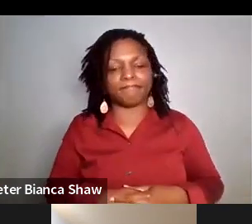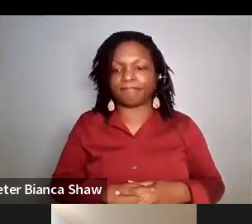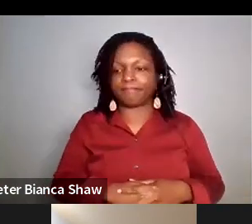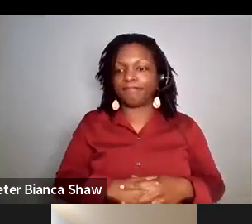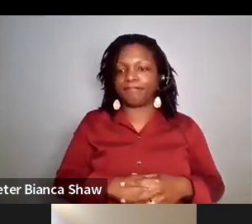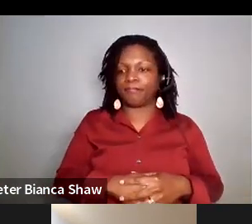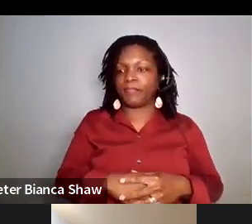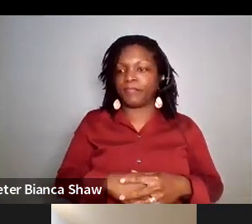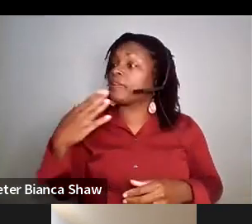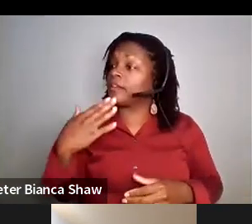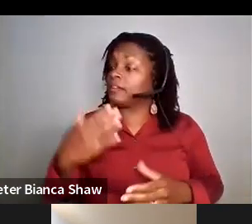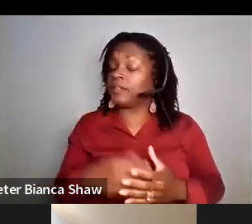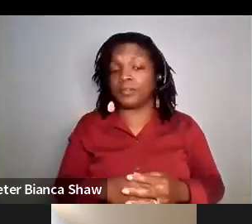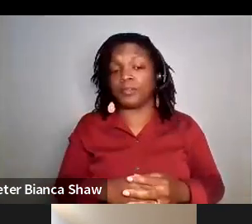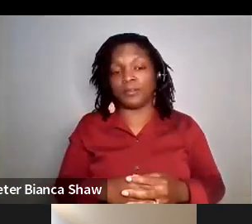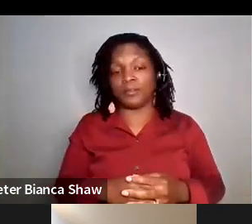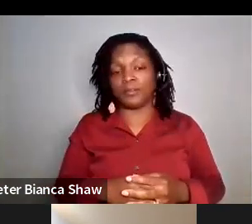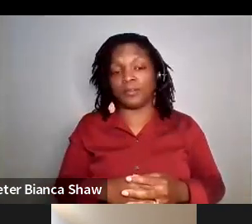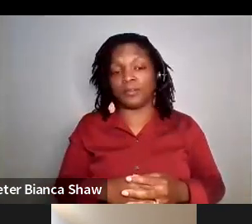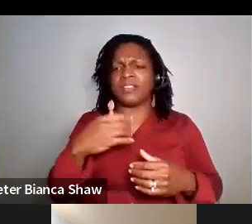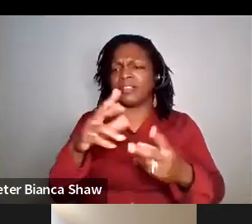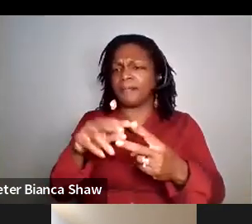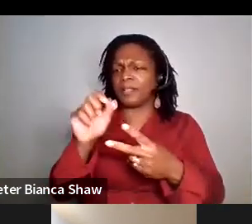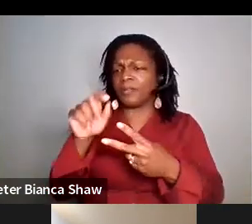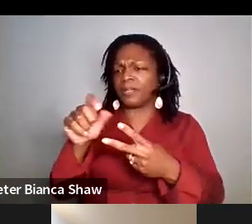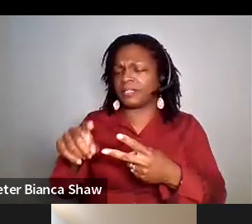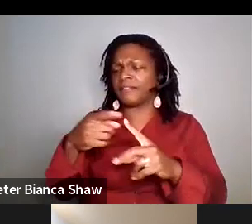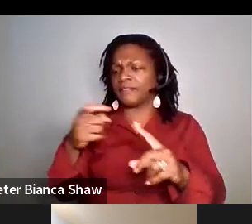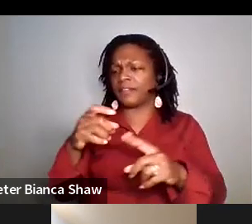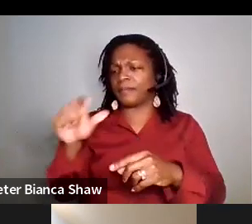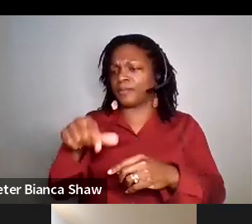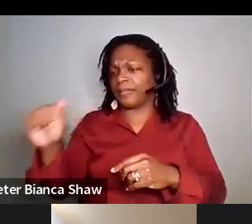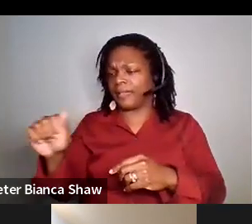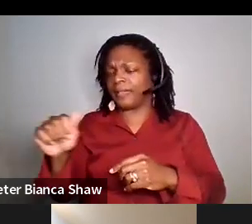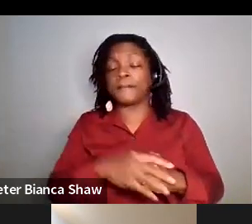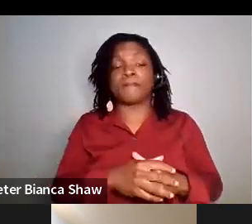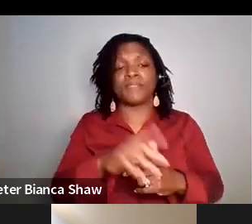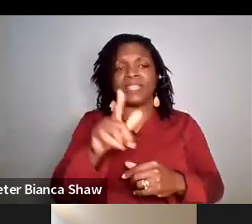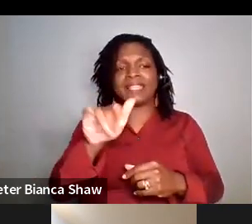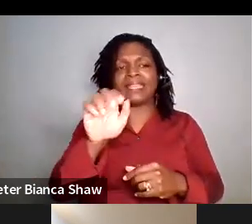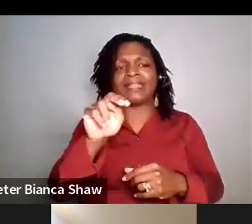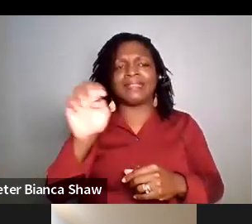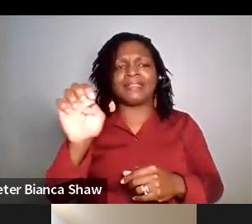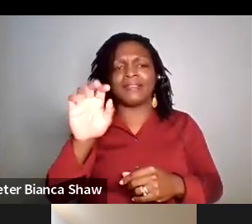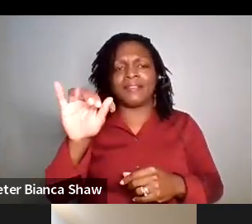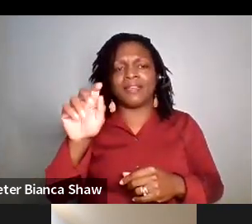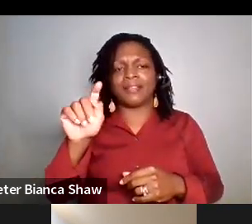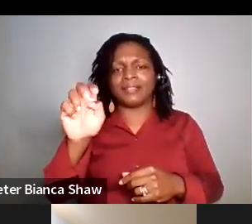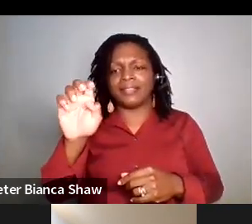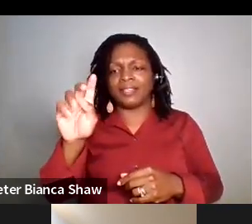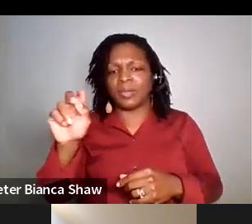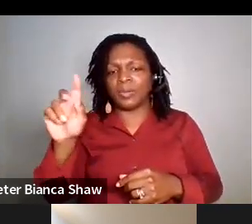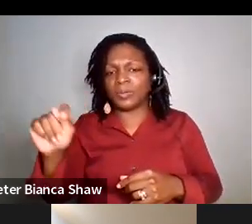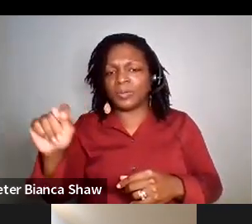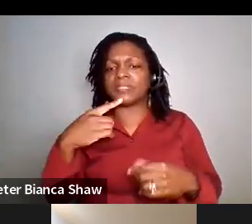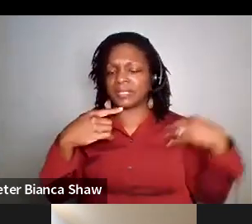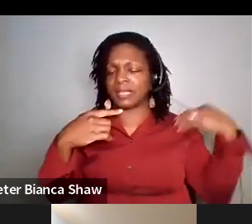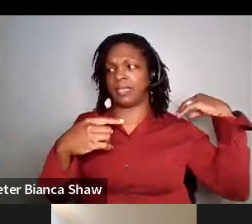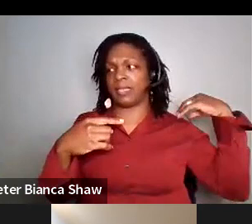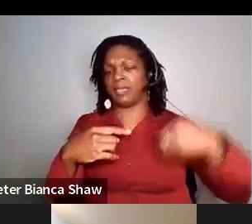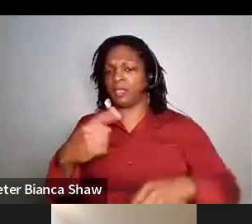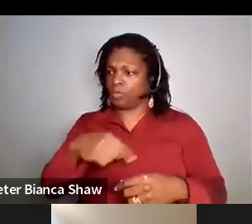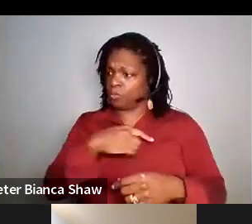A one of them that sticks out to me is from Lena Bonn, who says my dad worked tirelessly to modify equipment in our lives, so we could do everything everyone else.